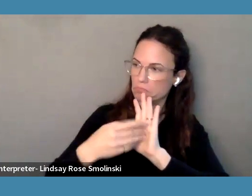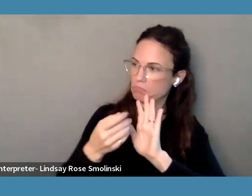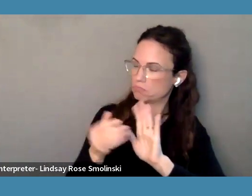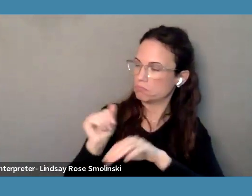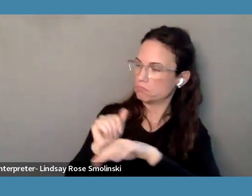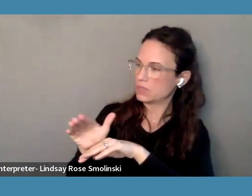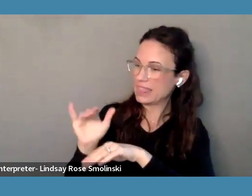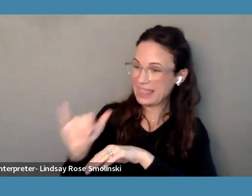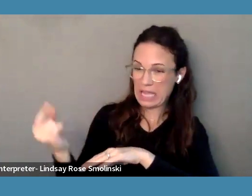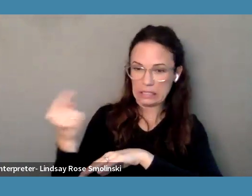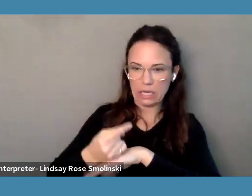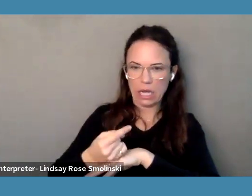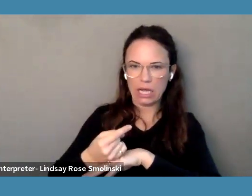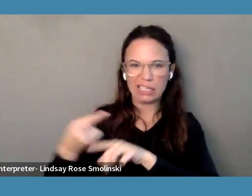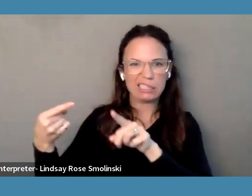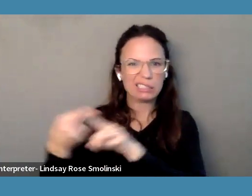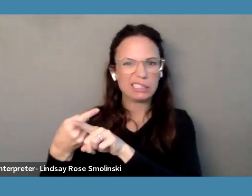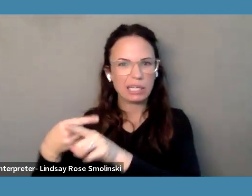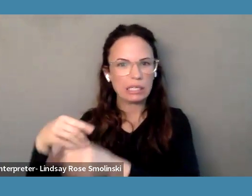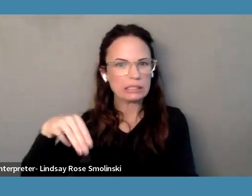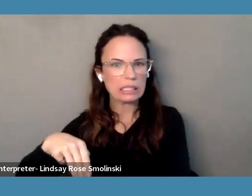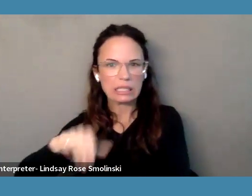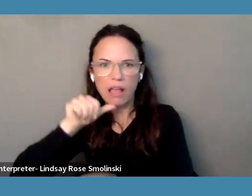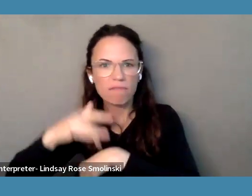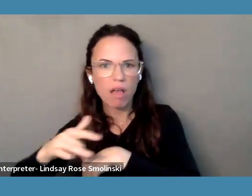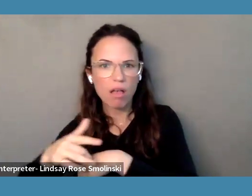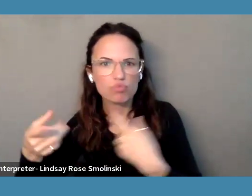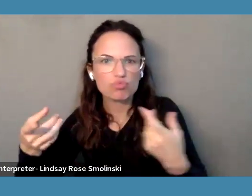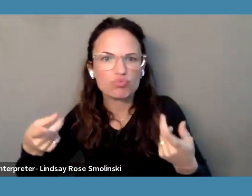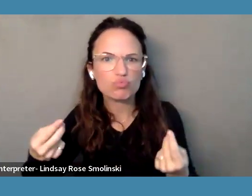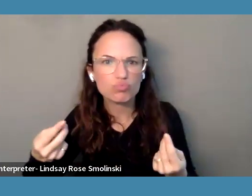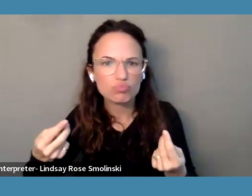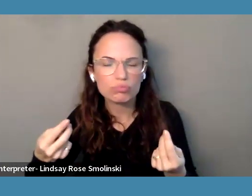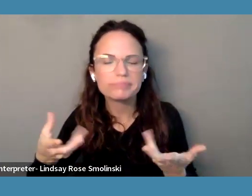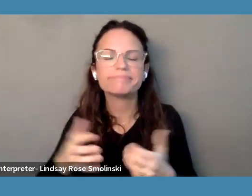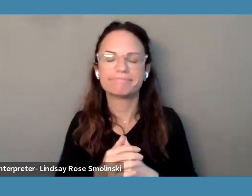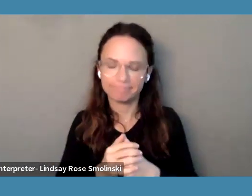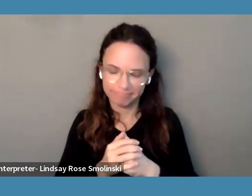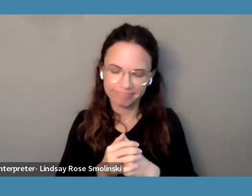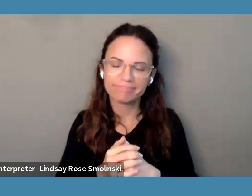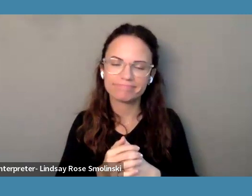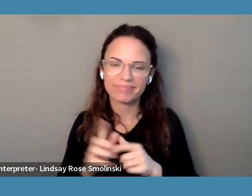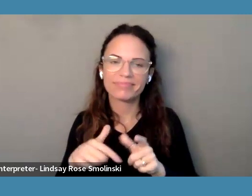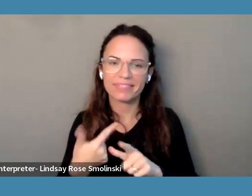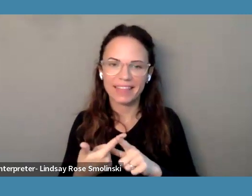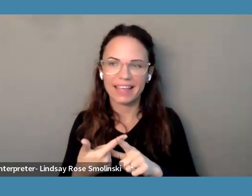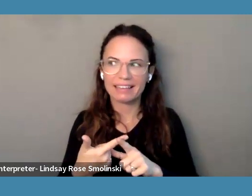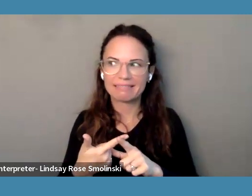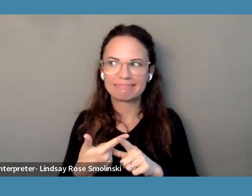that your doctor isn't available. Okay, well, you need to have your doctor testify, right?